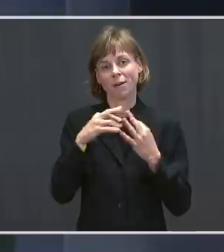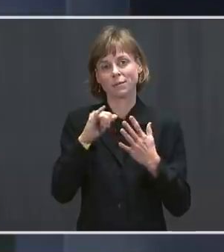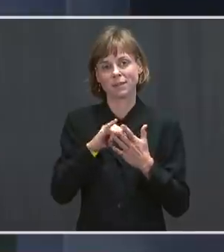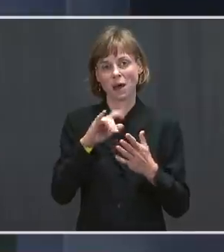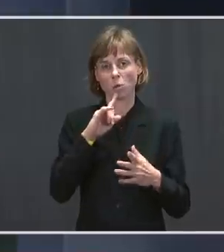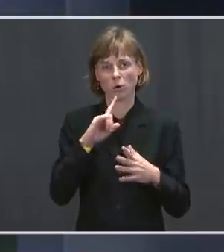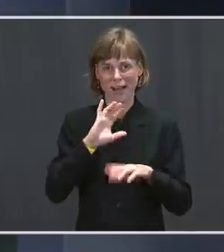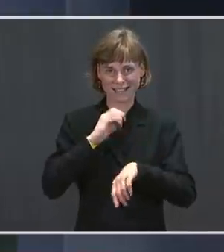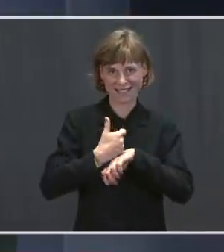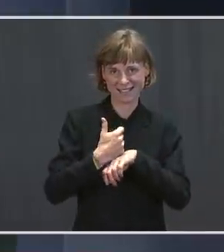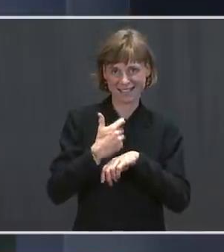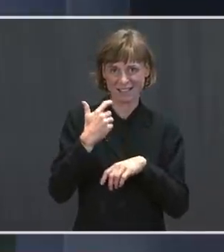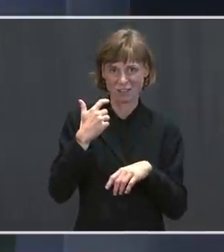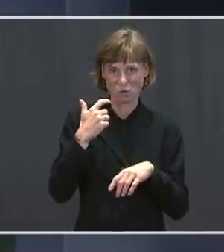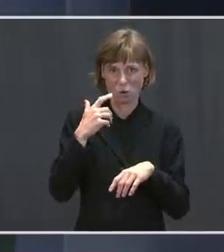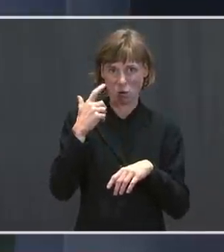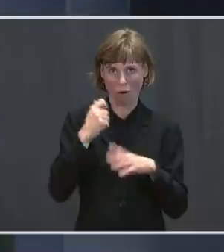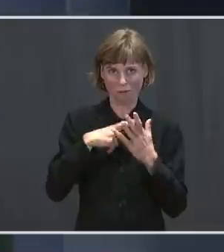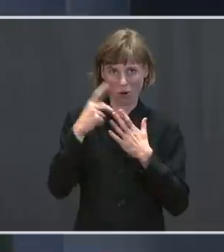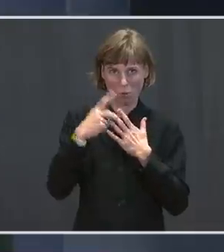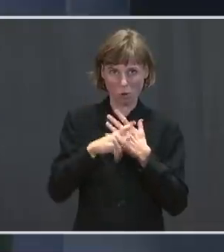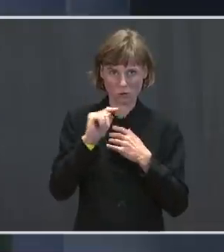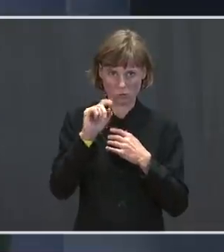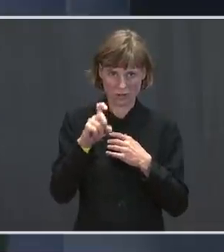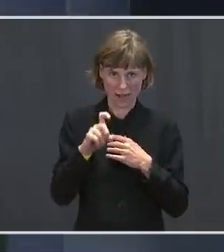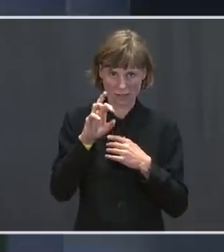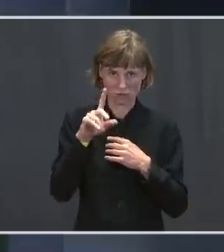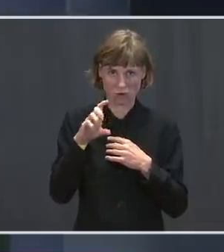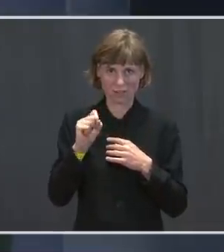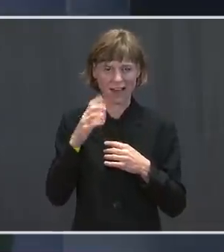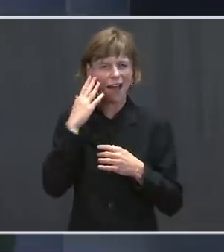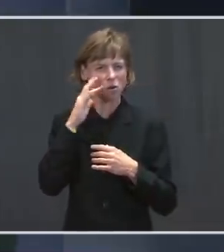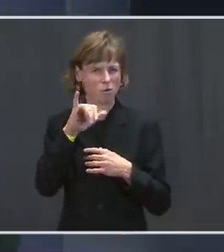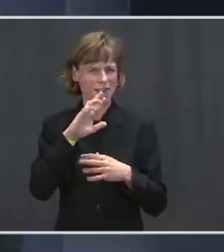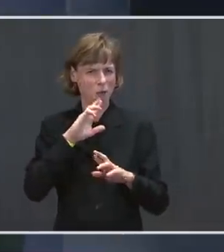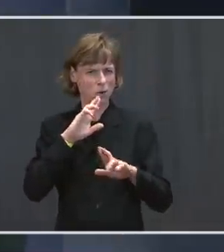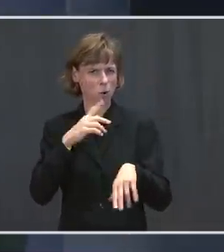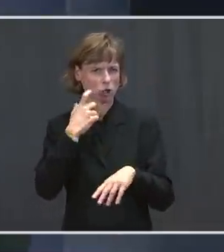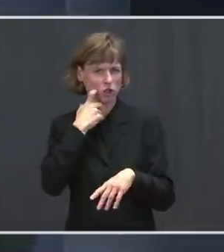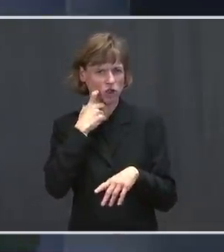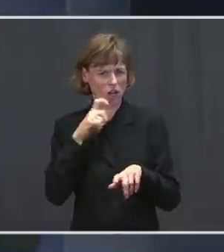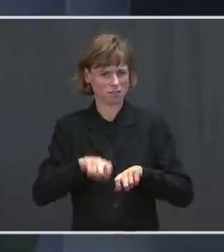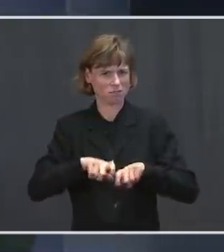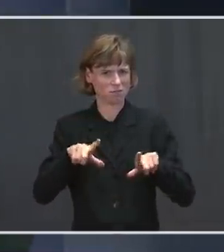Is that compromise or would that be a non-starter? Ms. Psaki: I know that reporting just came out, I believe right before I came out here,